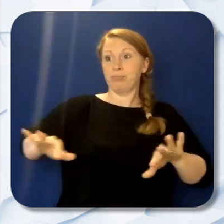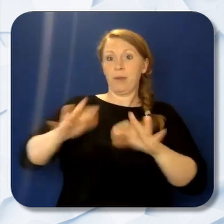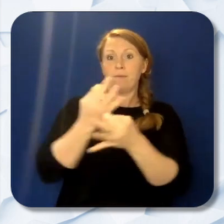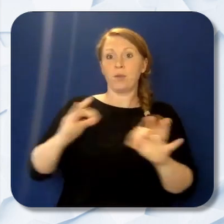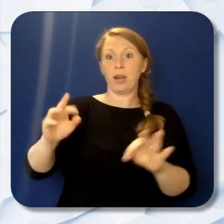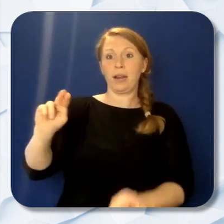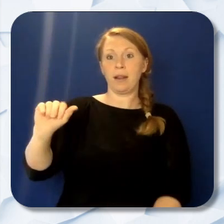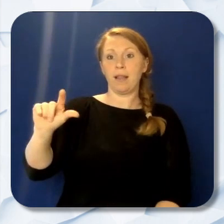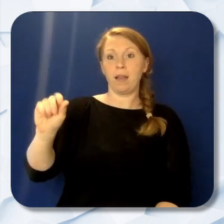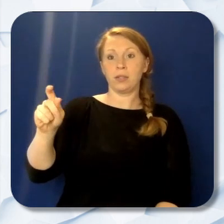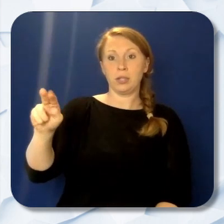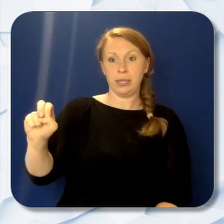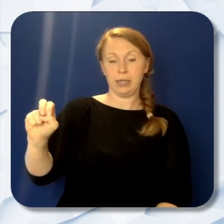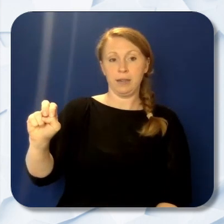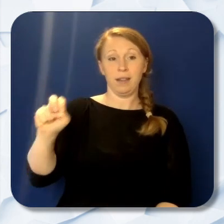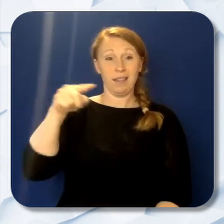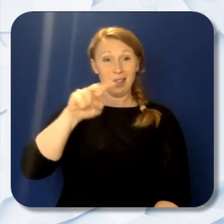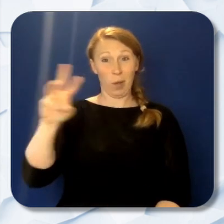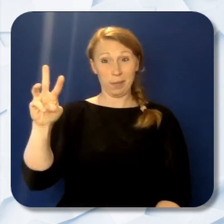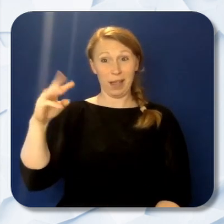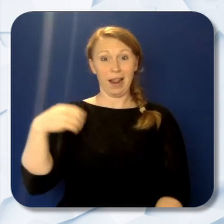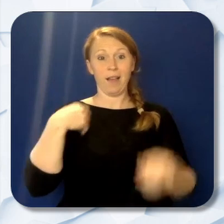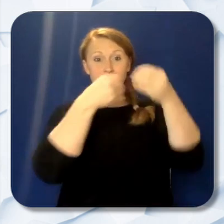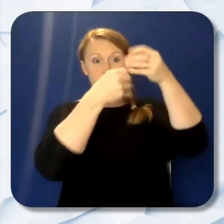on this website we have a table of all of the organization types, and you'll see